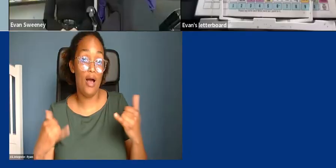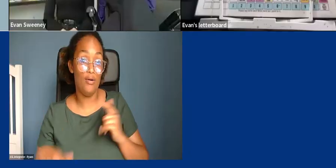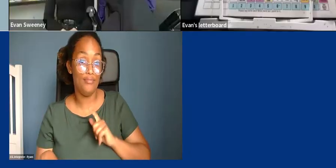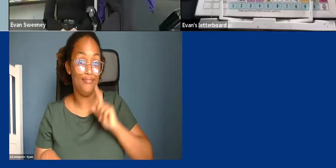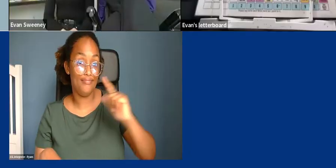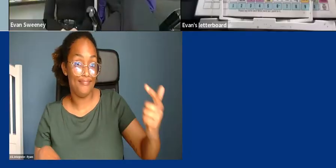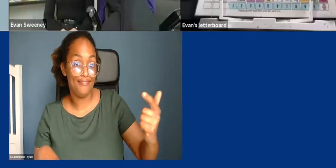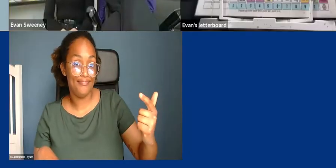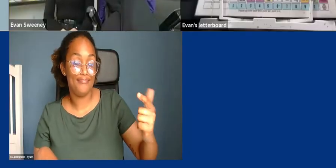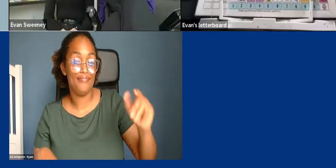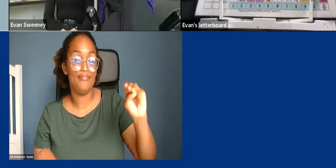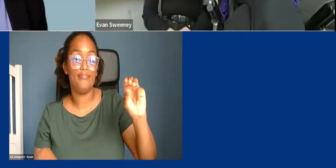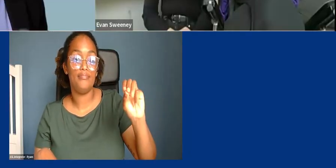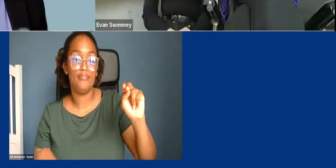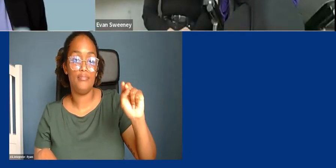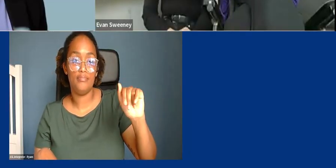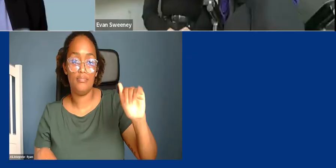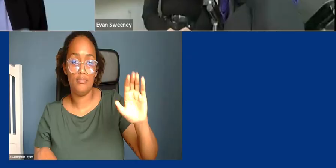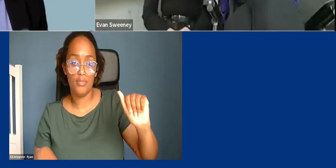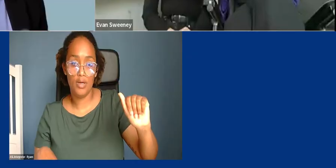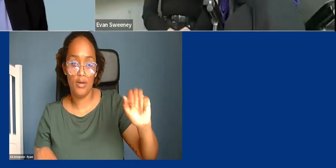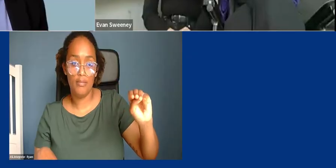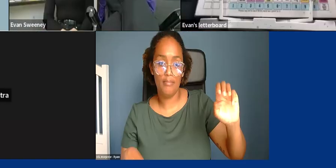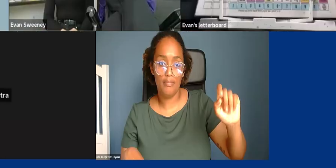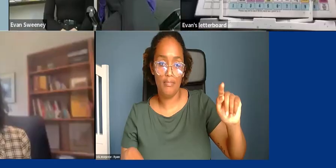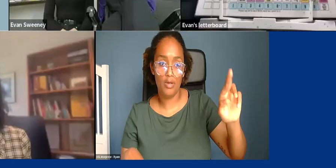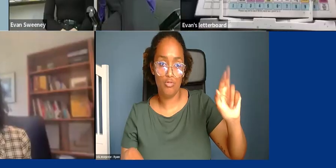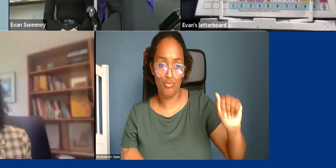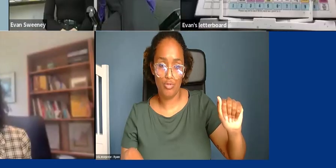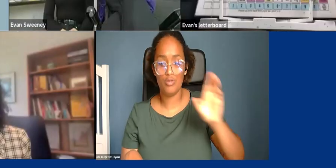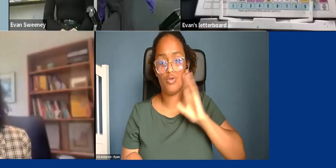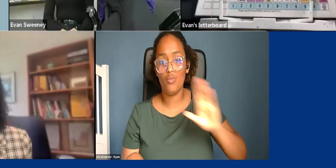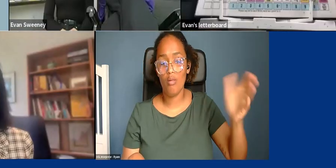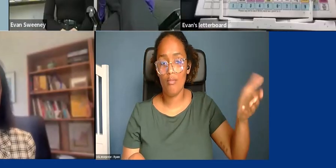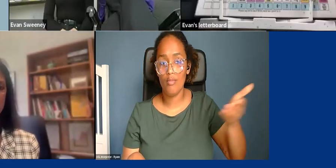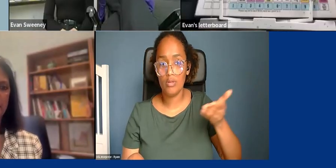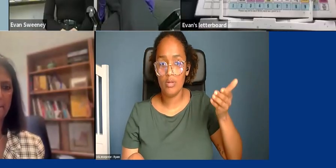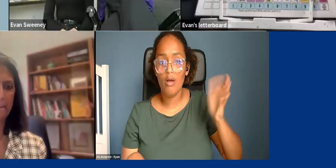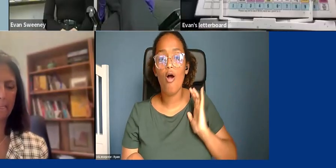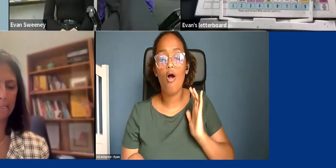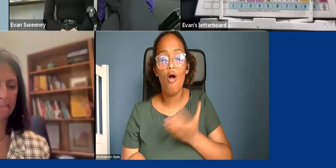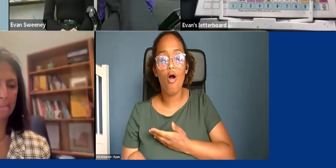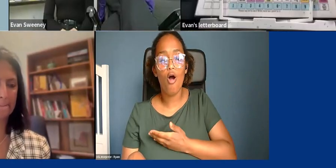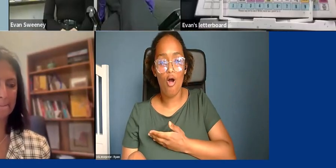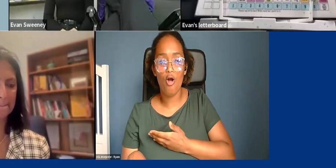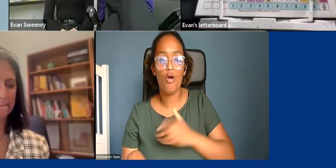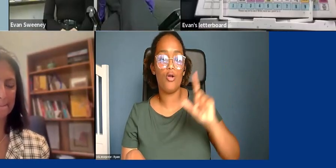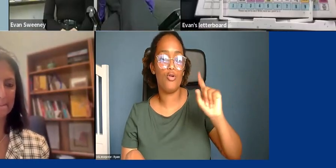Monika Mitra to present our 2026 Carrie Buck Distinguished Fellowship Award.